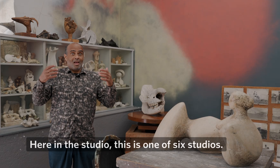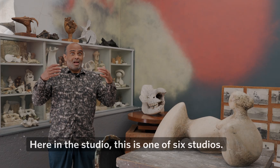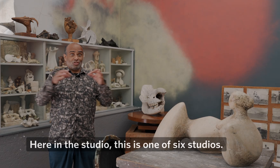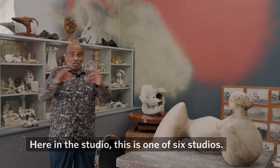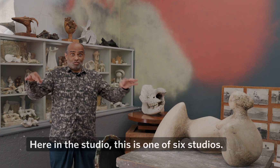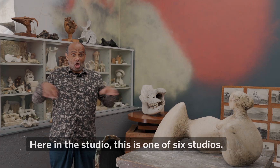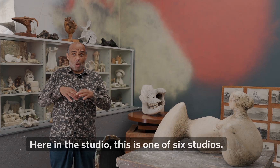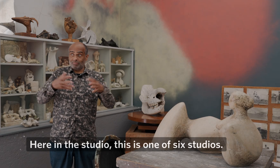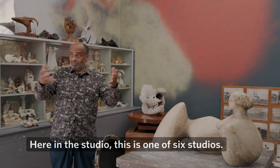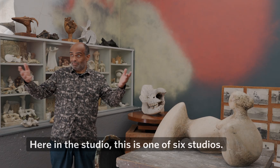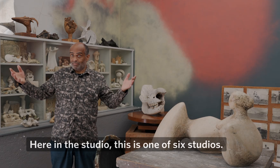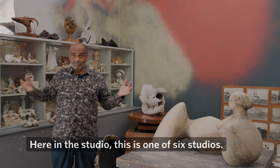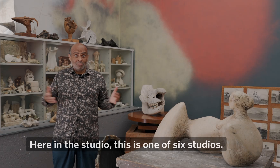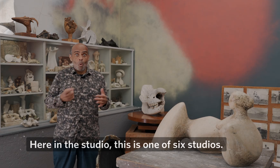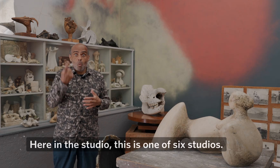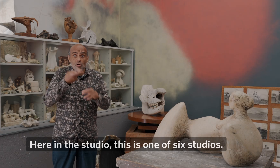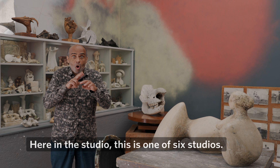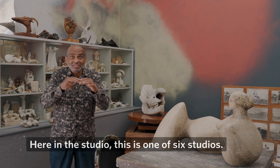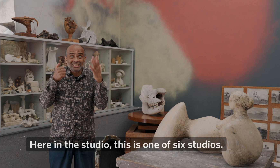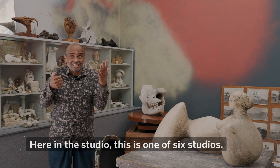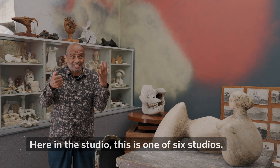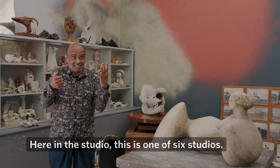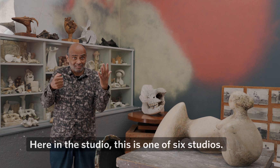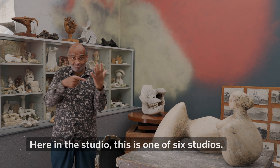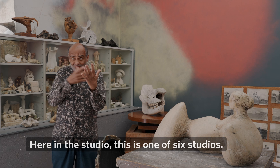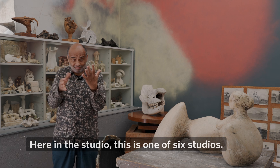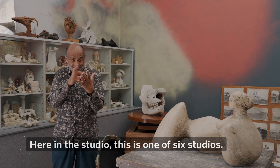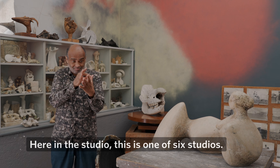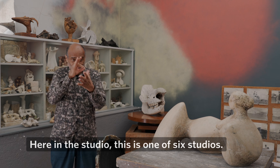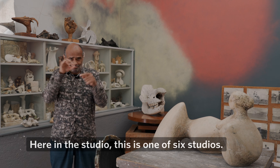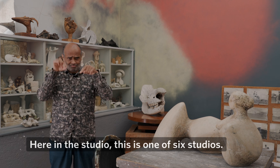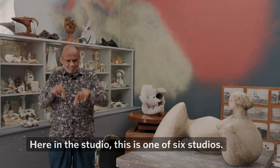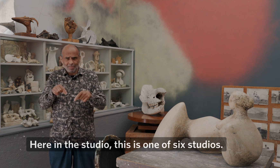Here in the studio, this is one of six studios.